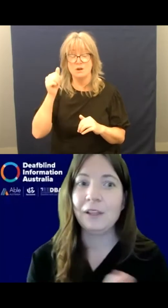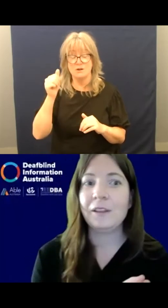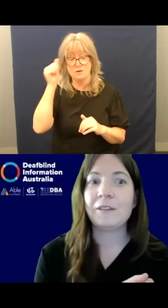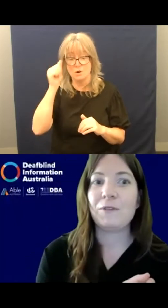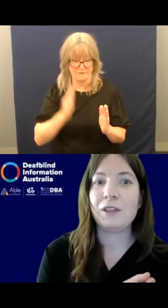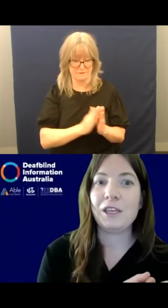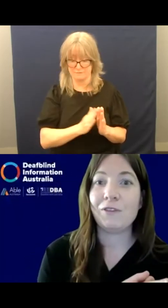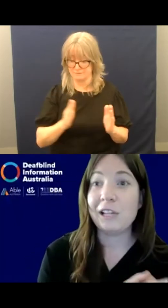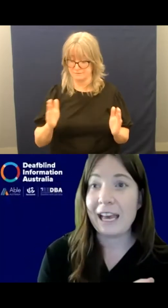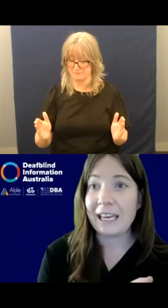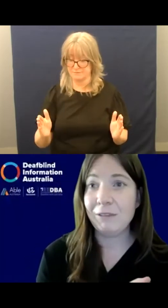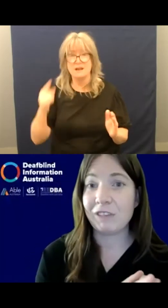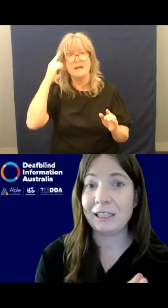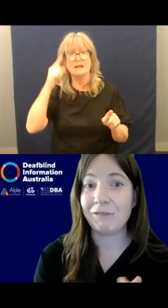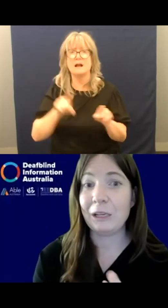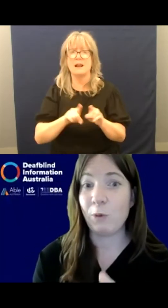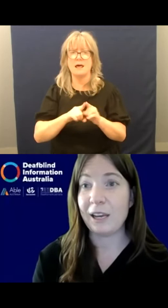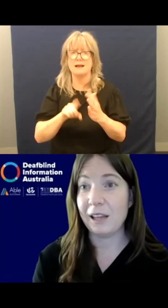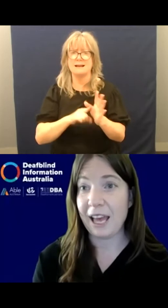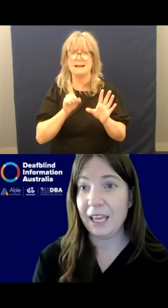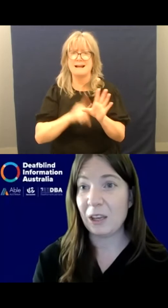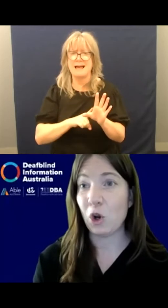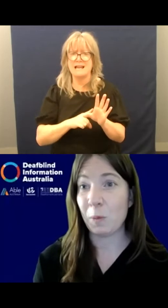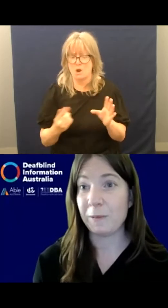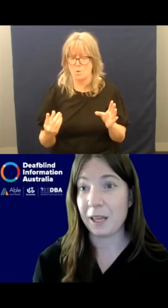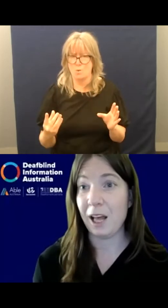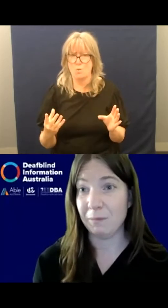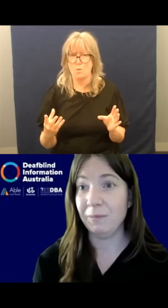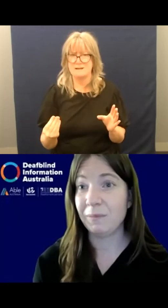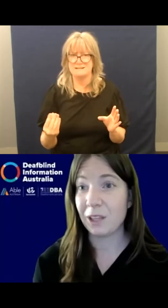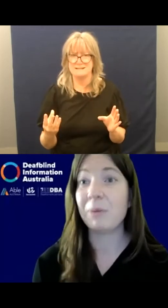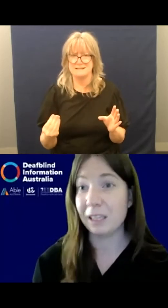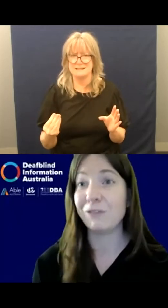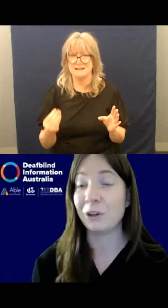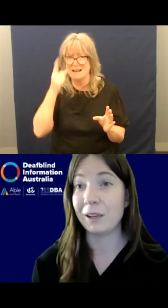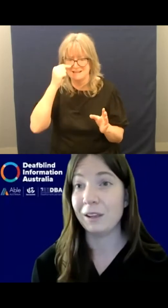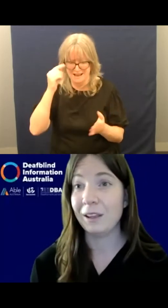So if you think of clay, really, really wet clay can almost become completely fluid.